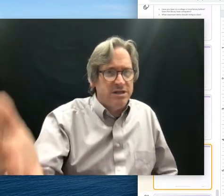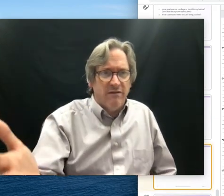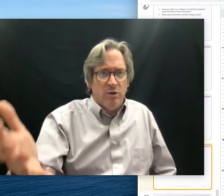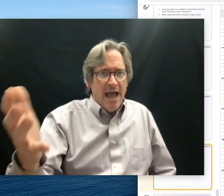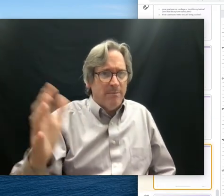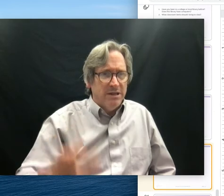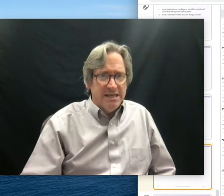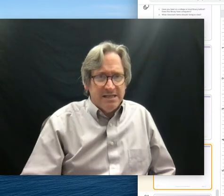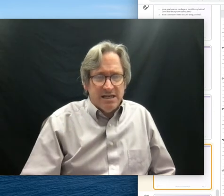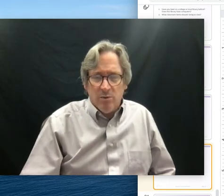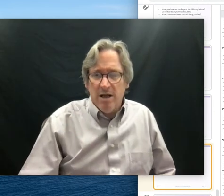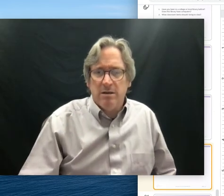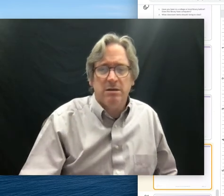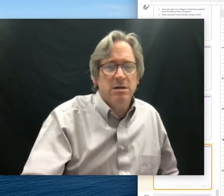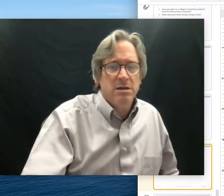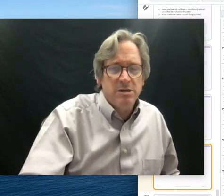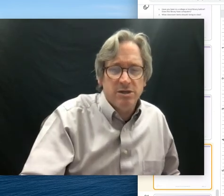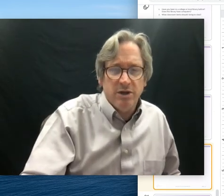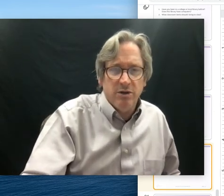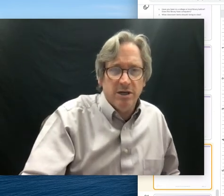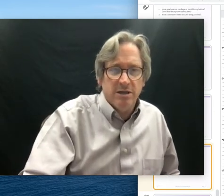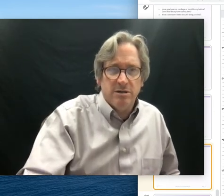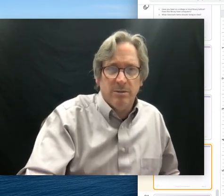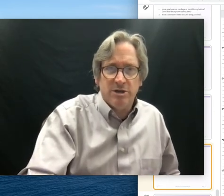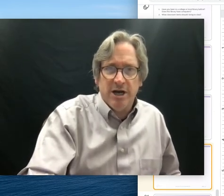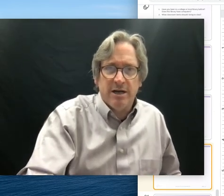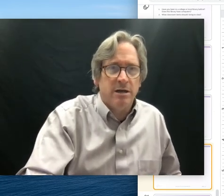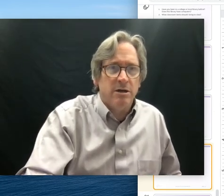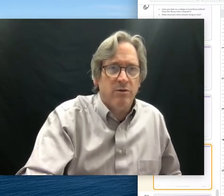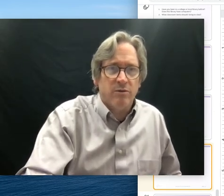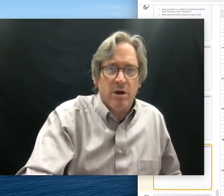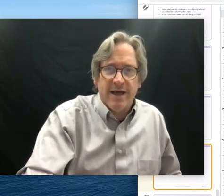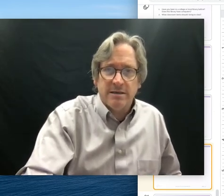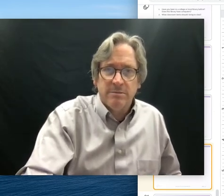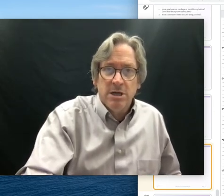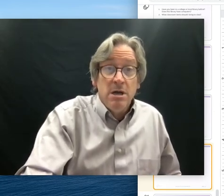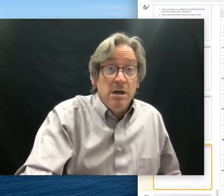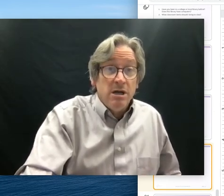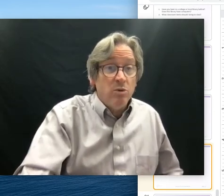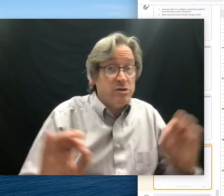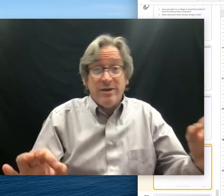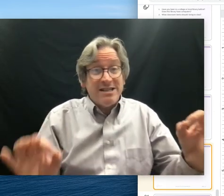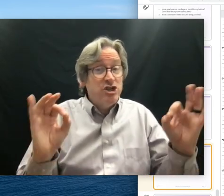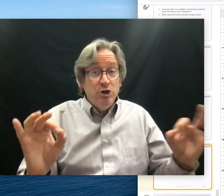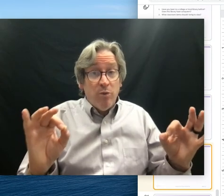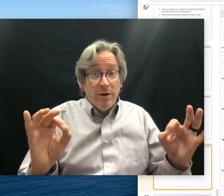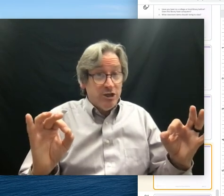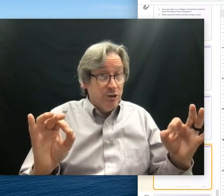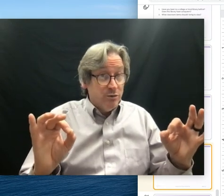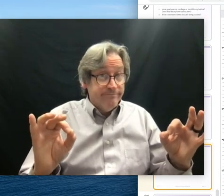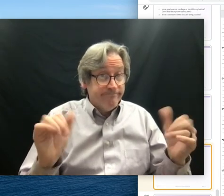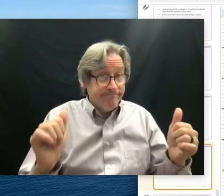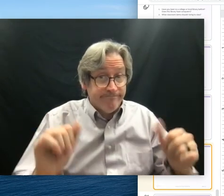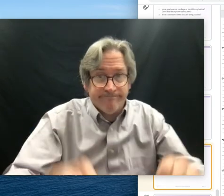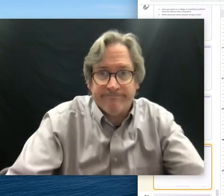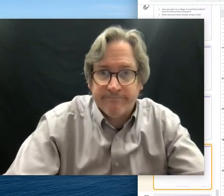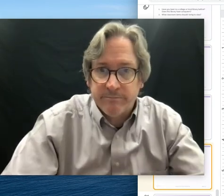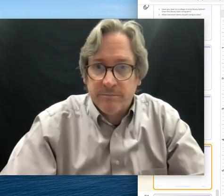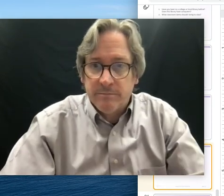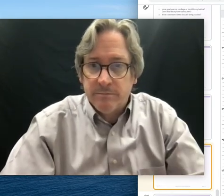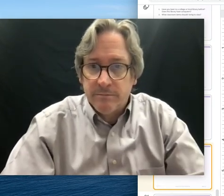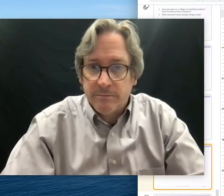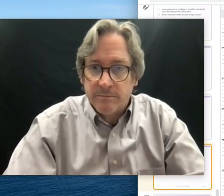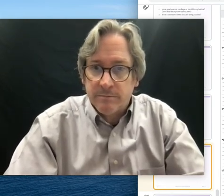a vocab list as well so that you can double check go through all that cool. so that's 2.2